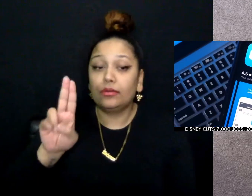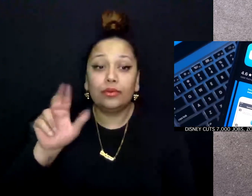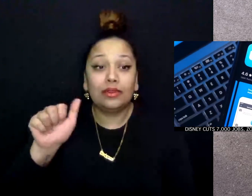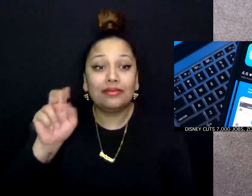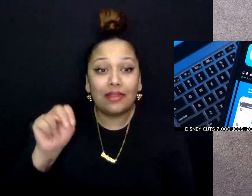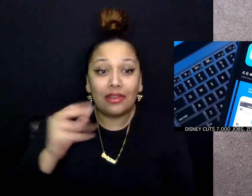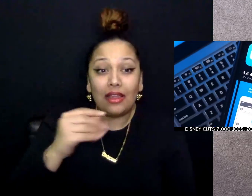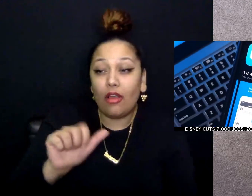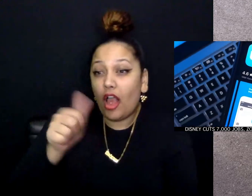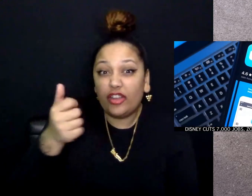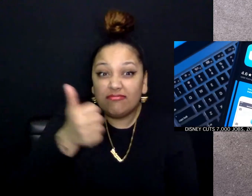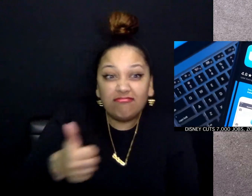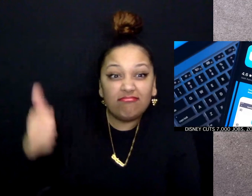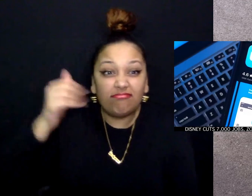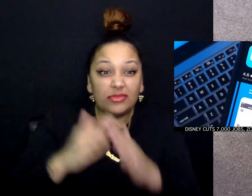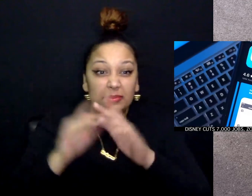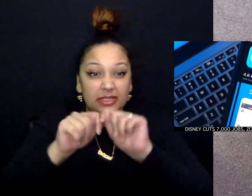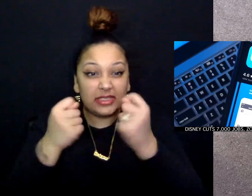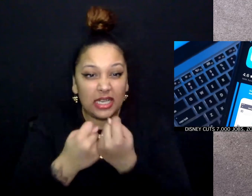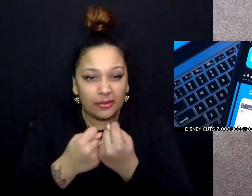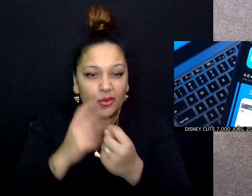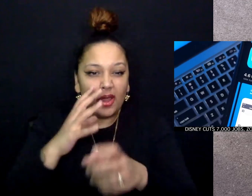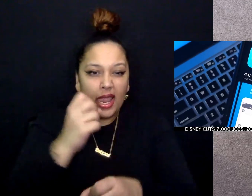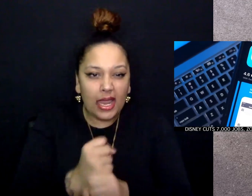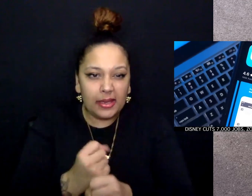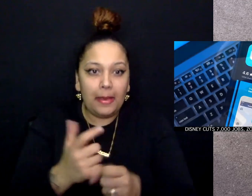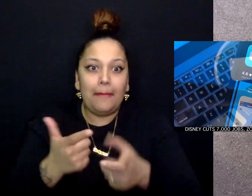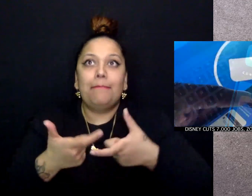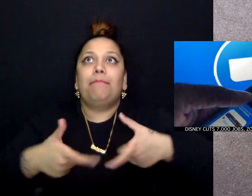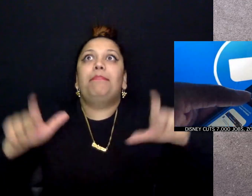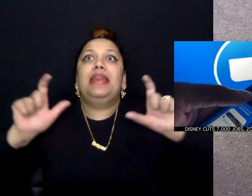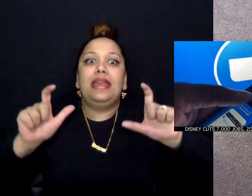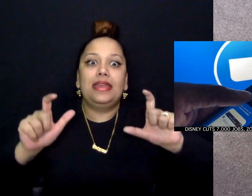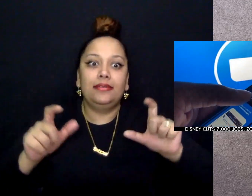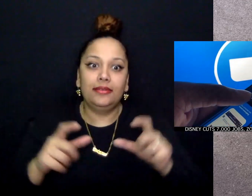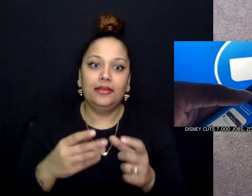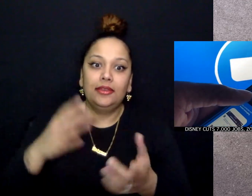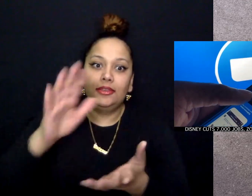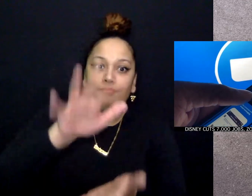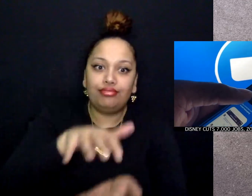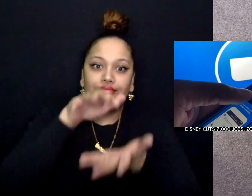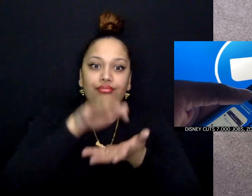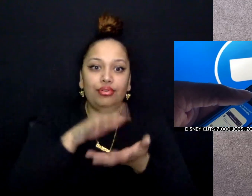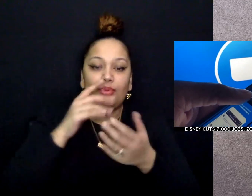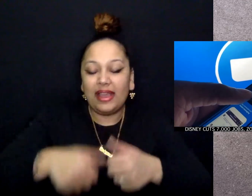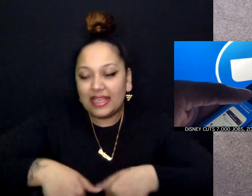Da Silva said those responsible for organizing the protests will be found and punished.